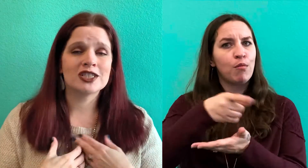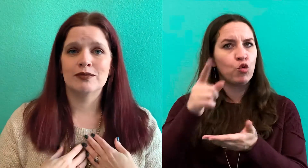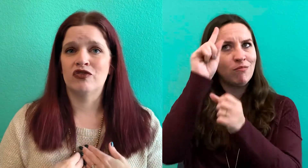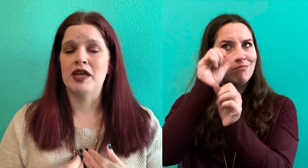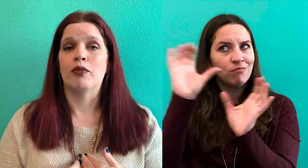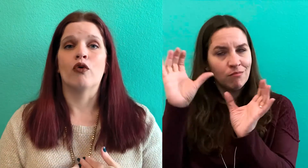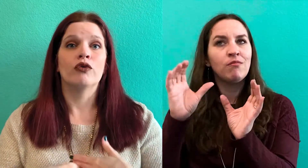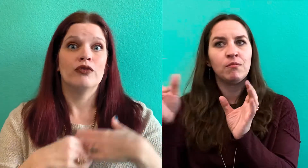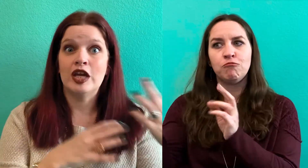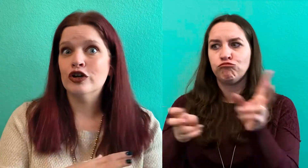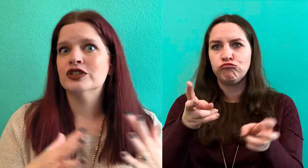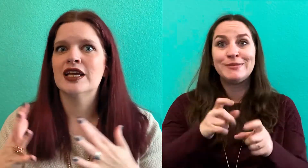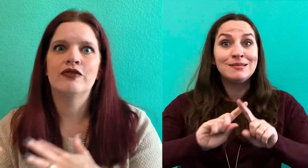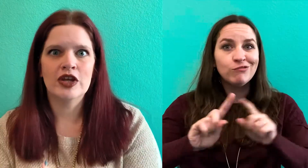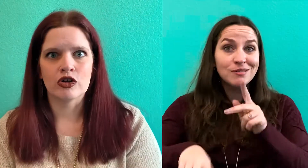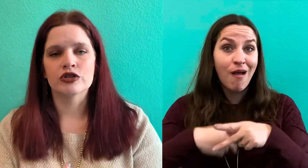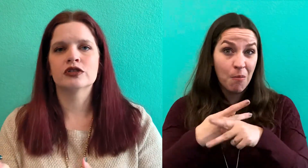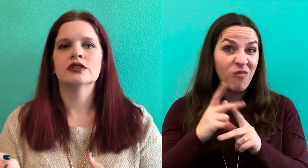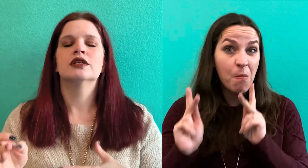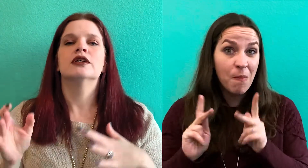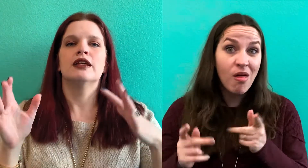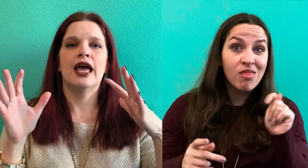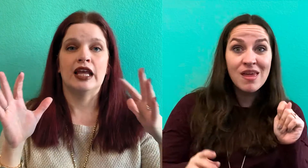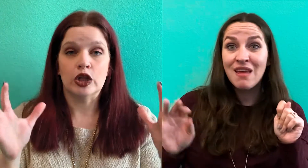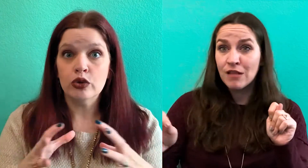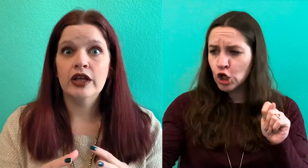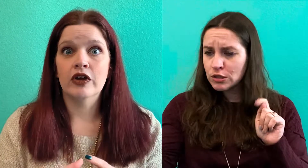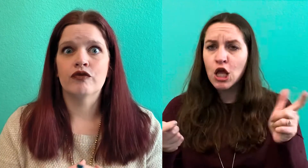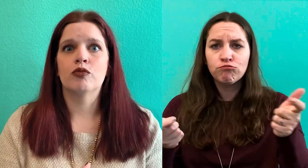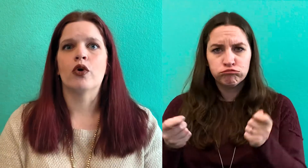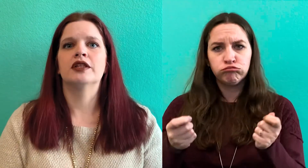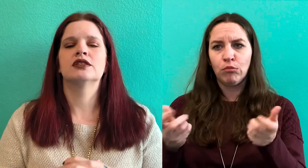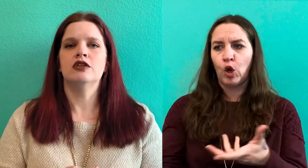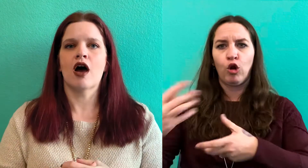types of people, thinkers and feelers, and including their viewpoints, not valuing